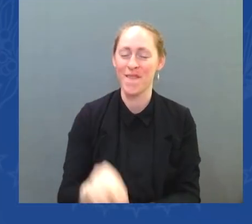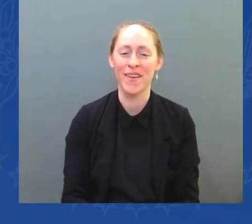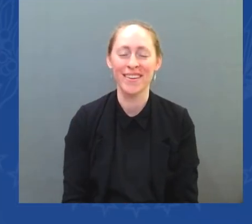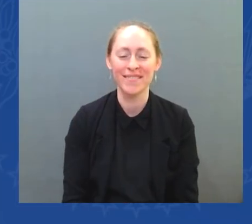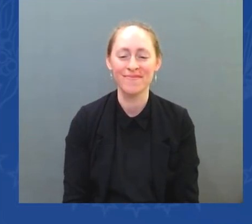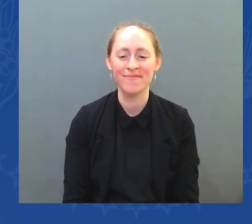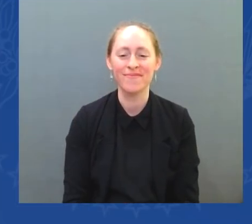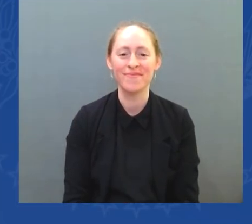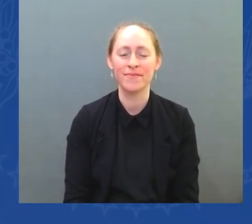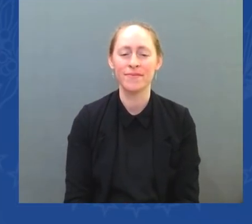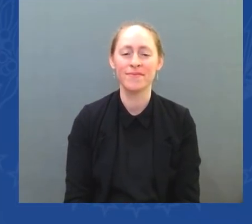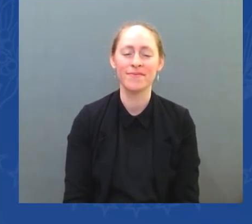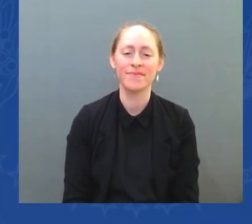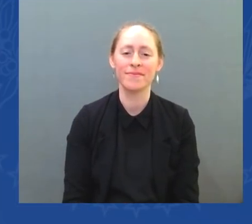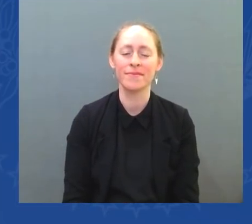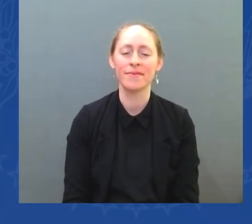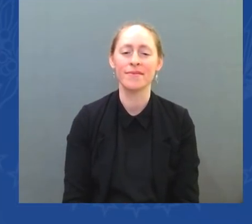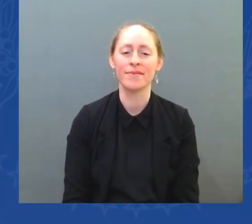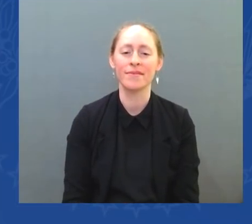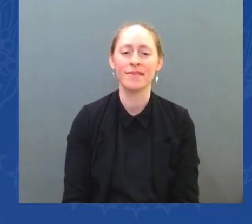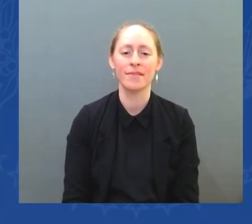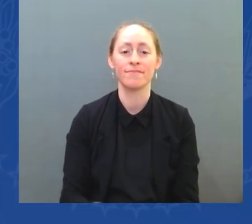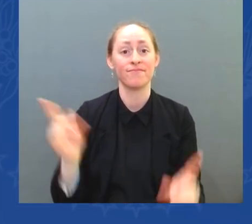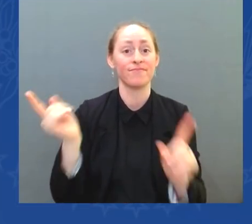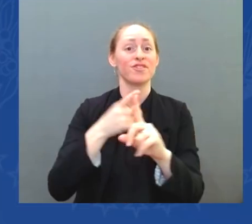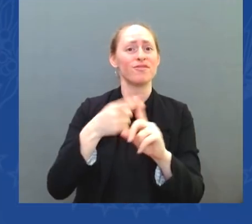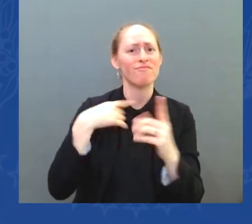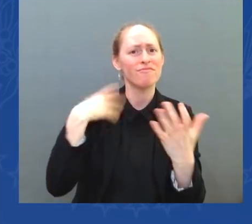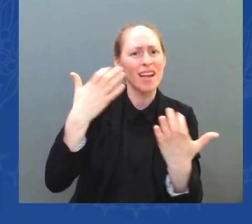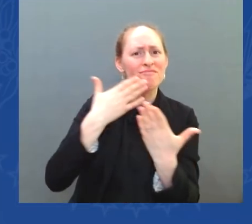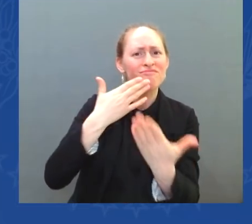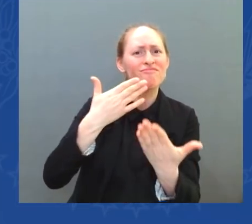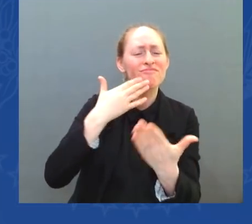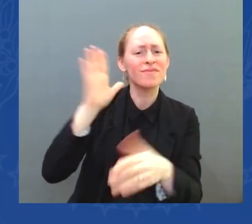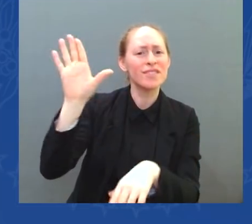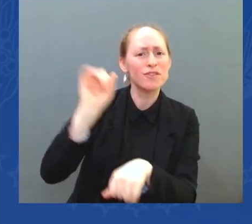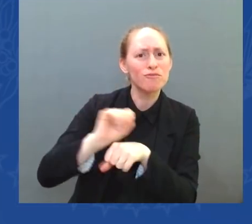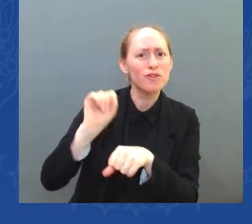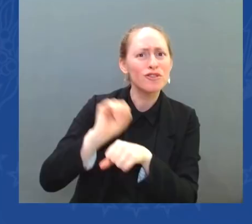and keeping biofuel production going strong. And I'm thankful for all the investments